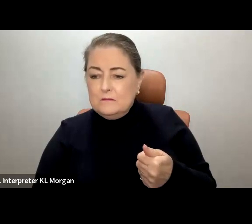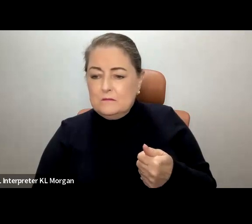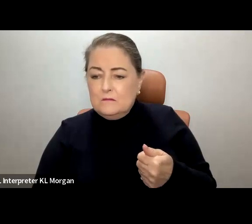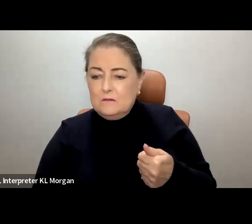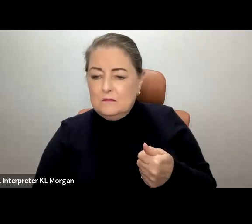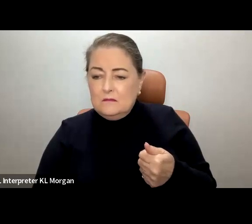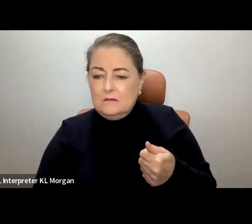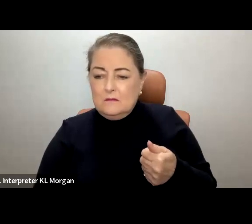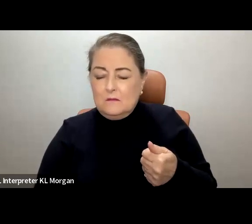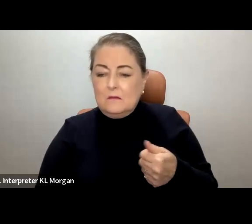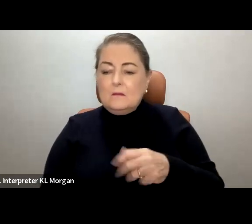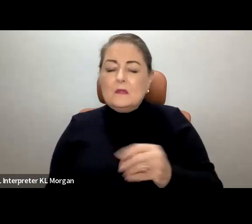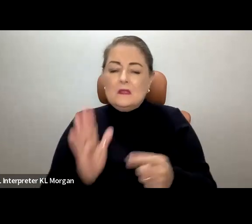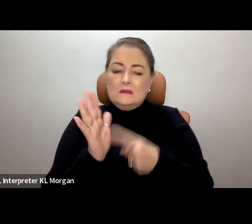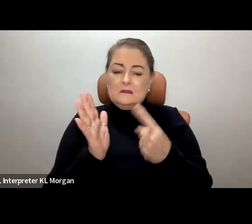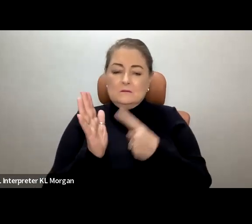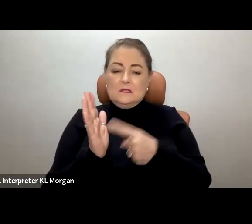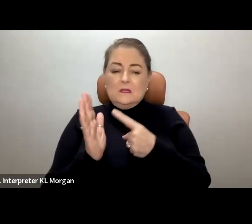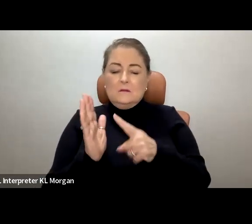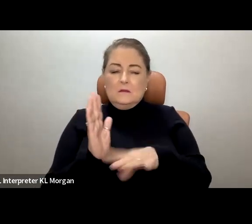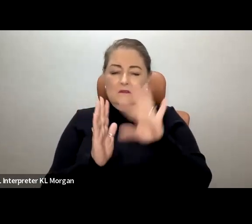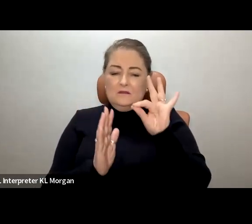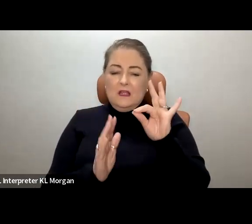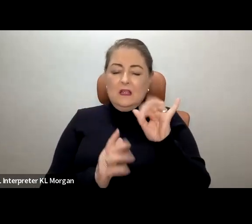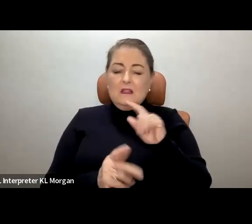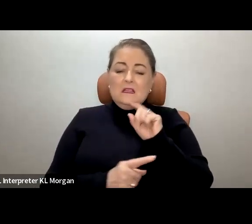sometimes find the software isn't perfect, but what software